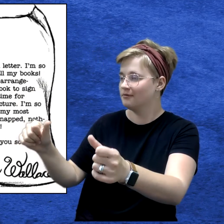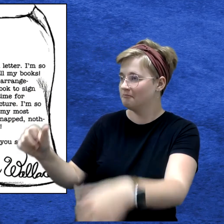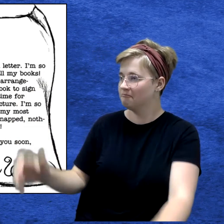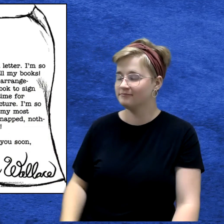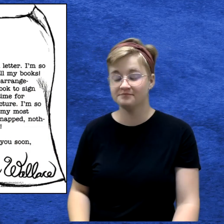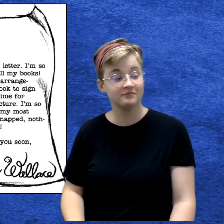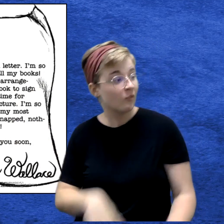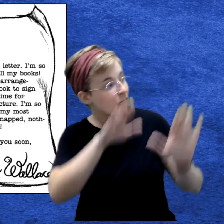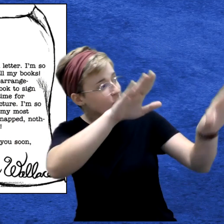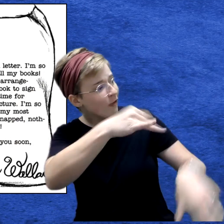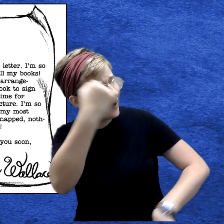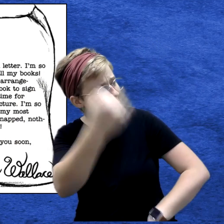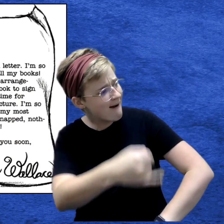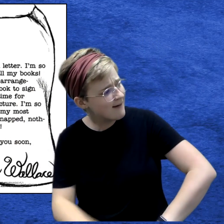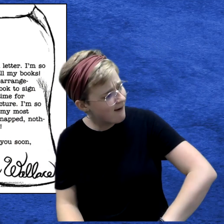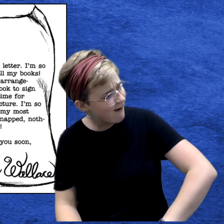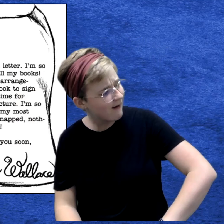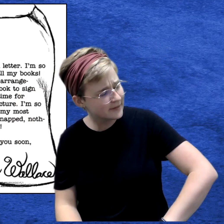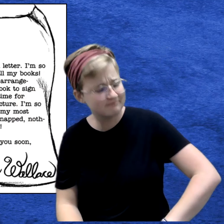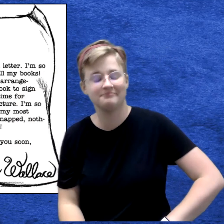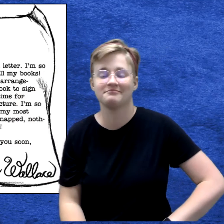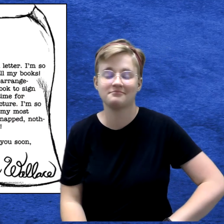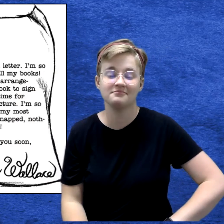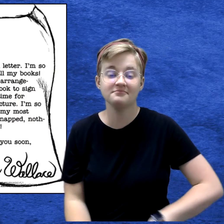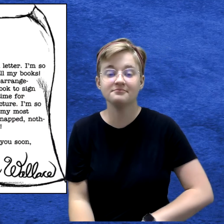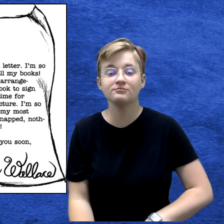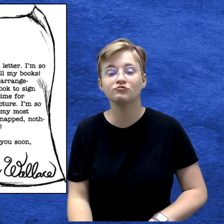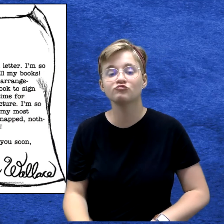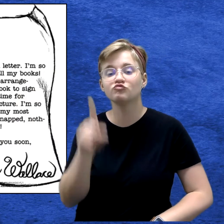Dink said. They passed Howard’s Barbershop.